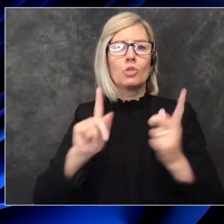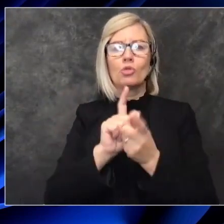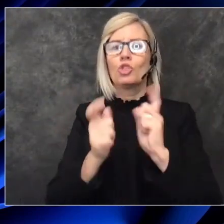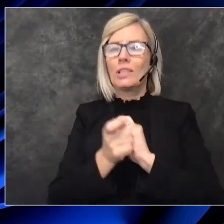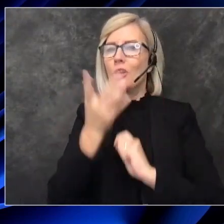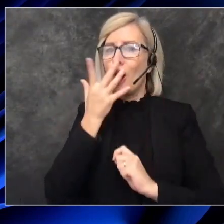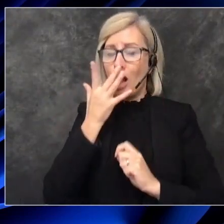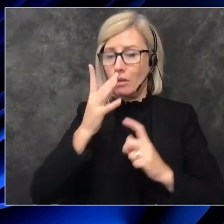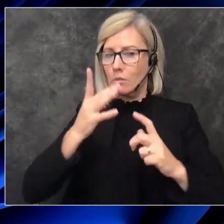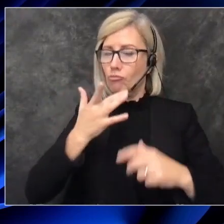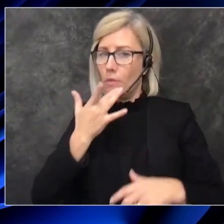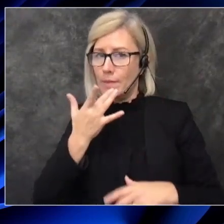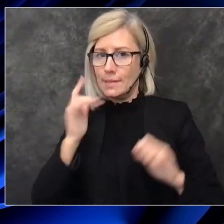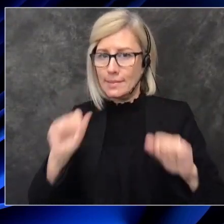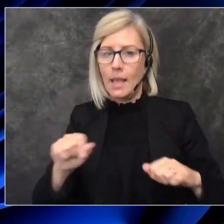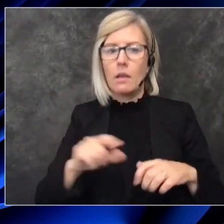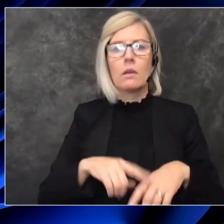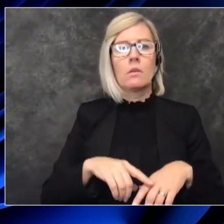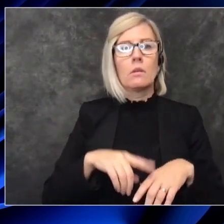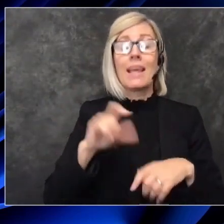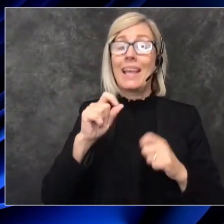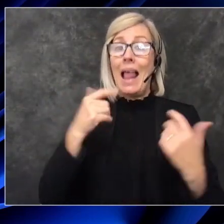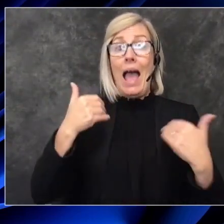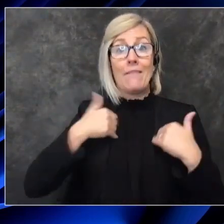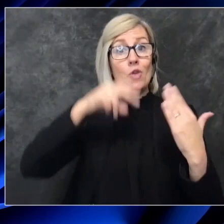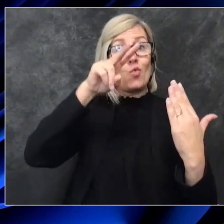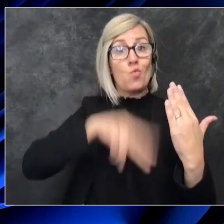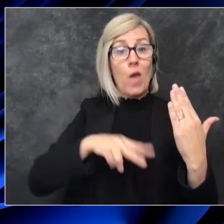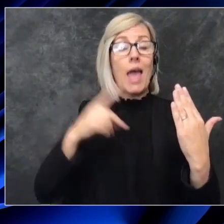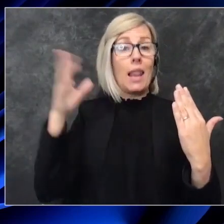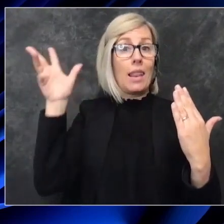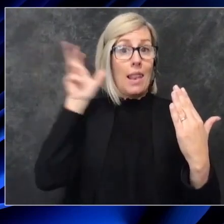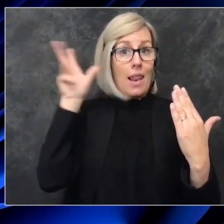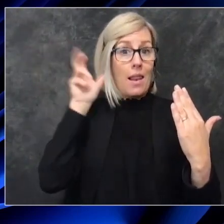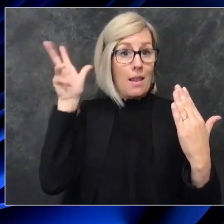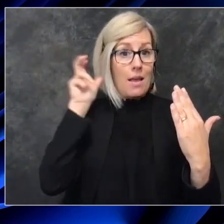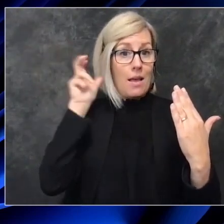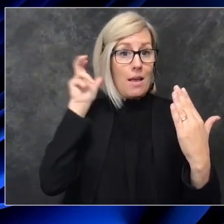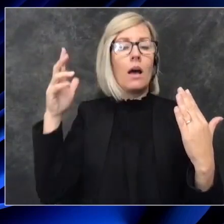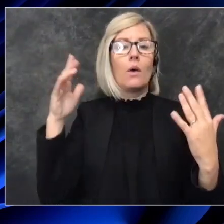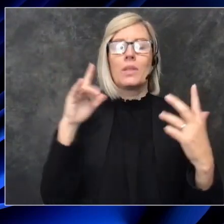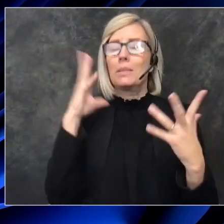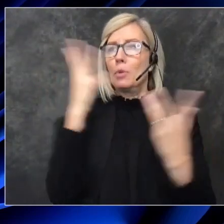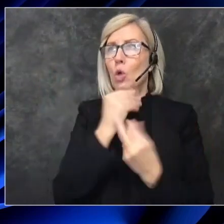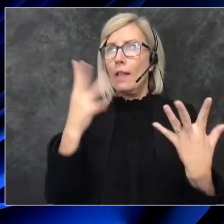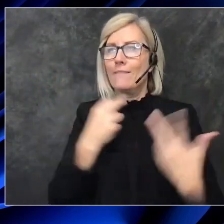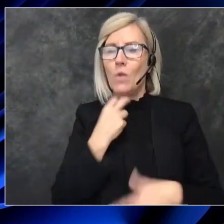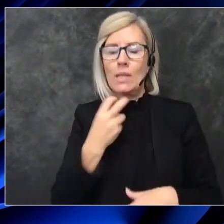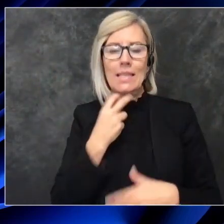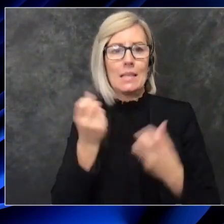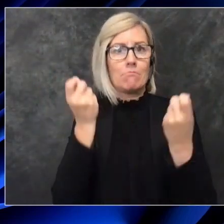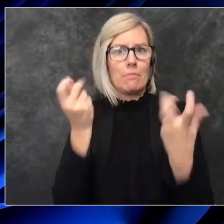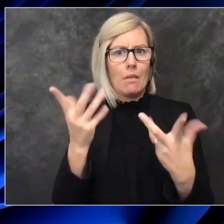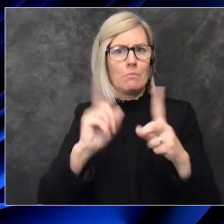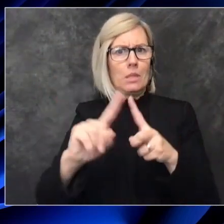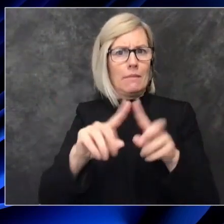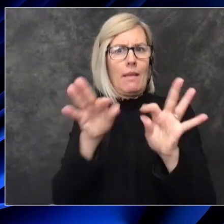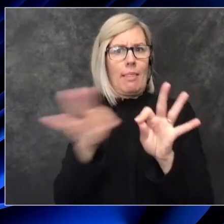They can have stuff read aloud with these beautiful neural TTS voices in multiple languages. There's a new option here,